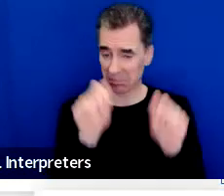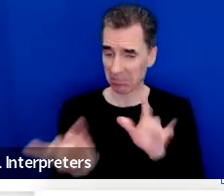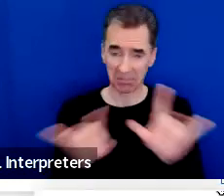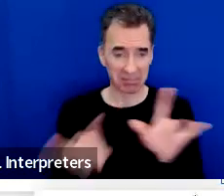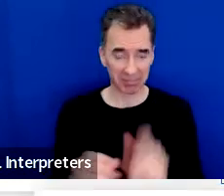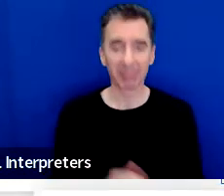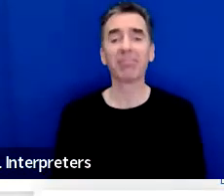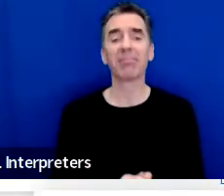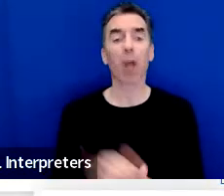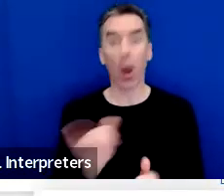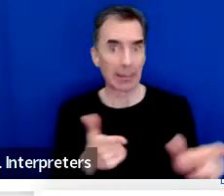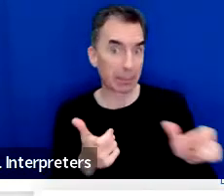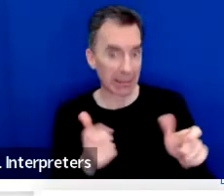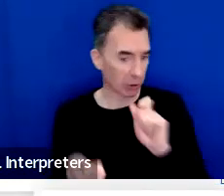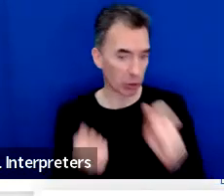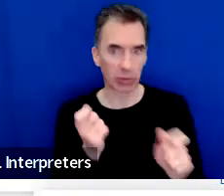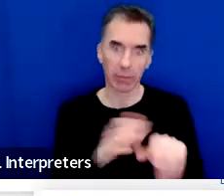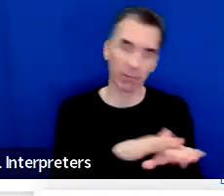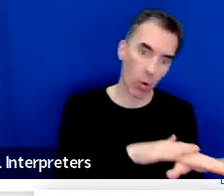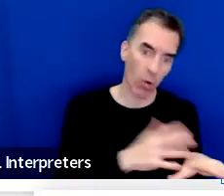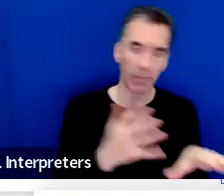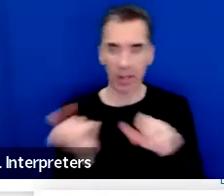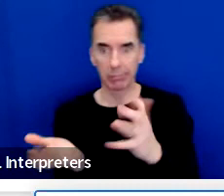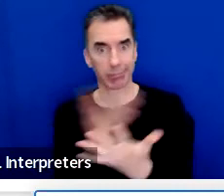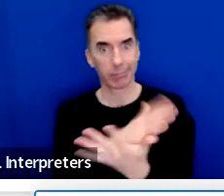So then just over here you can also the students can also save to PDF,